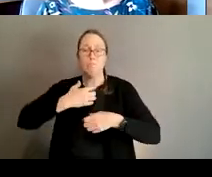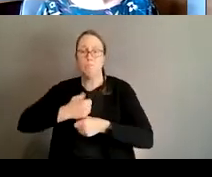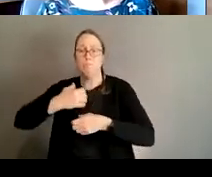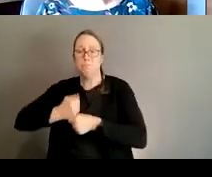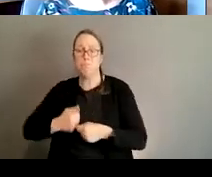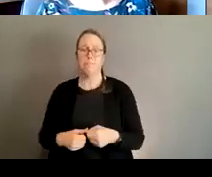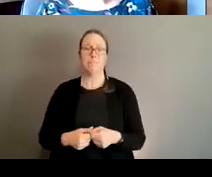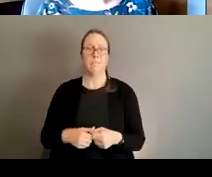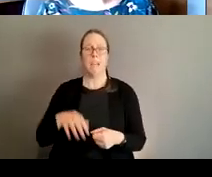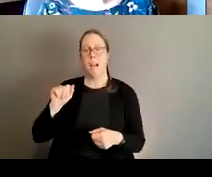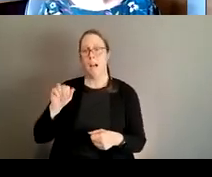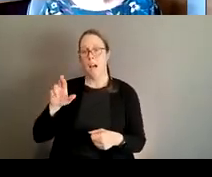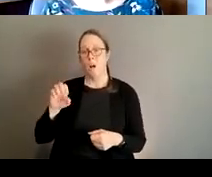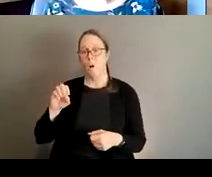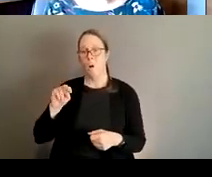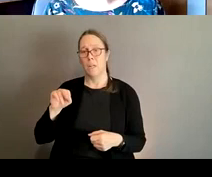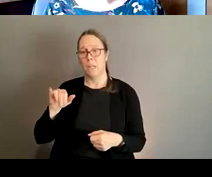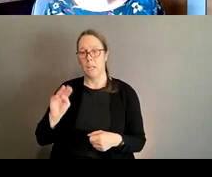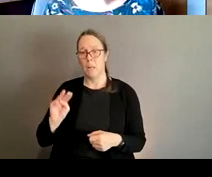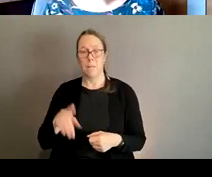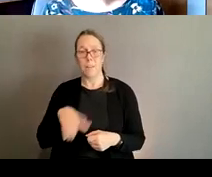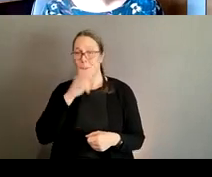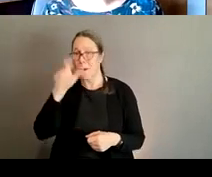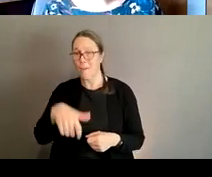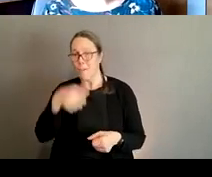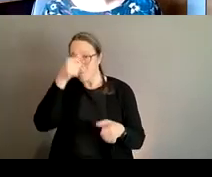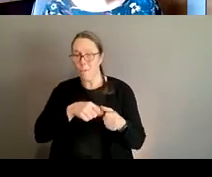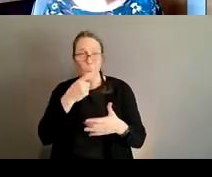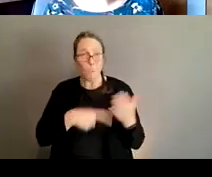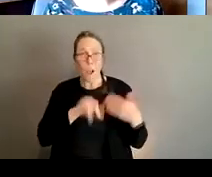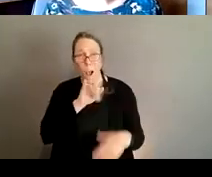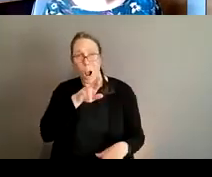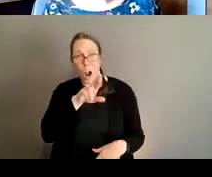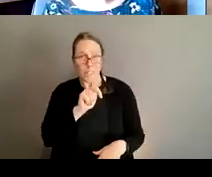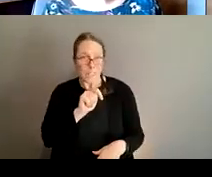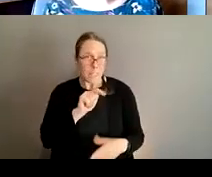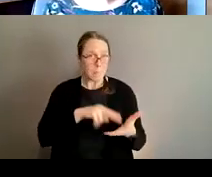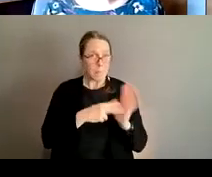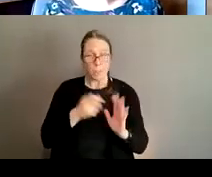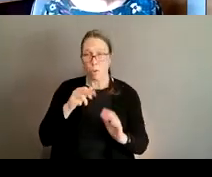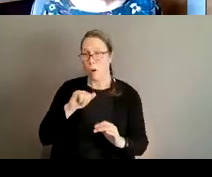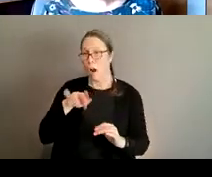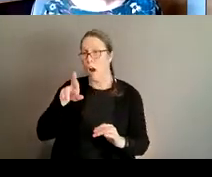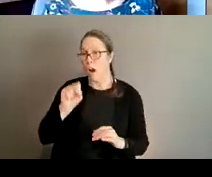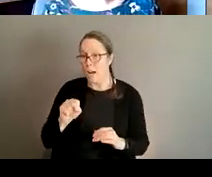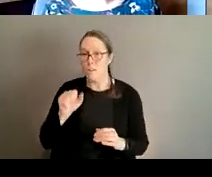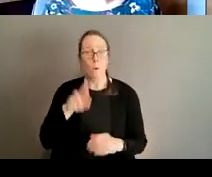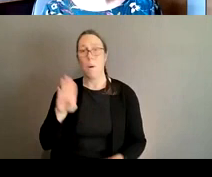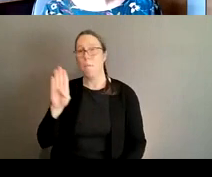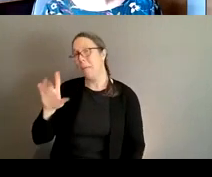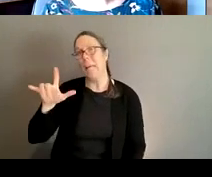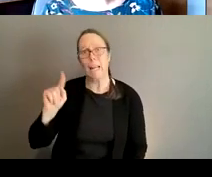have to remember what something like IRS means or IRT or even BLT. You can just say, bacon,